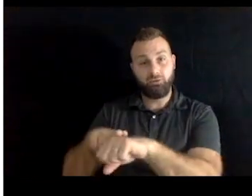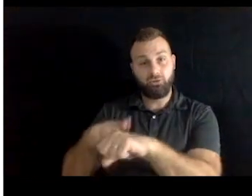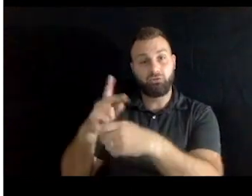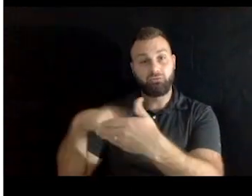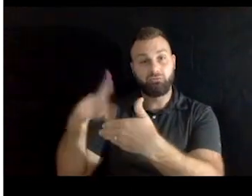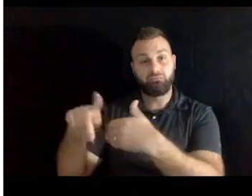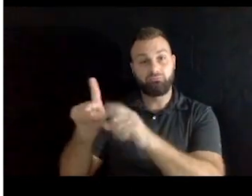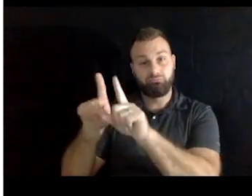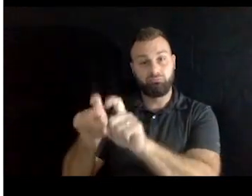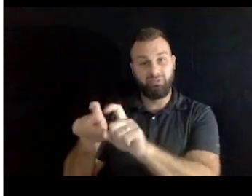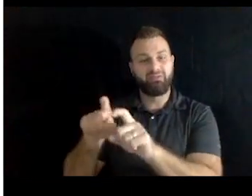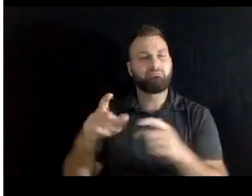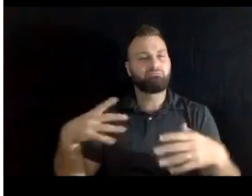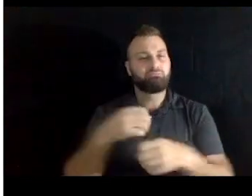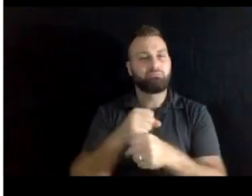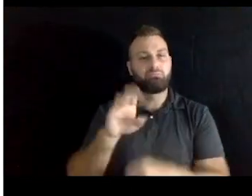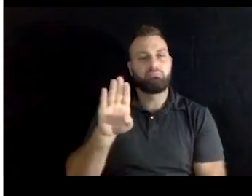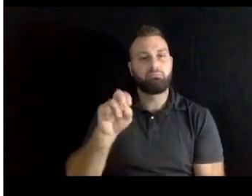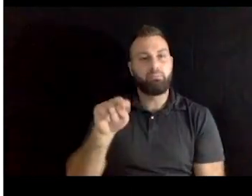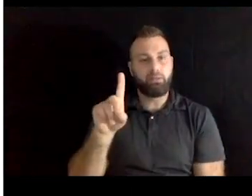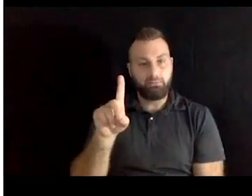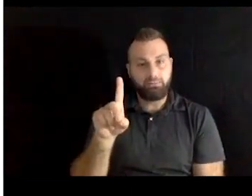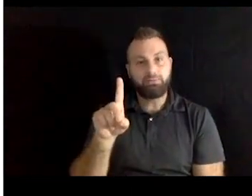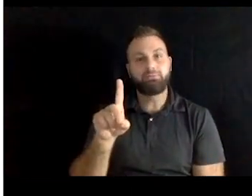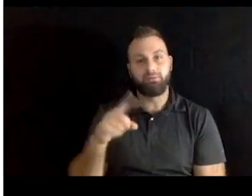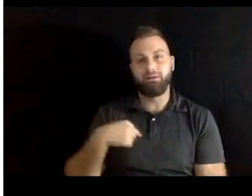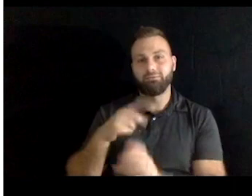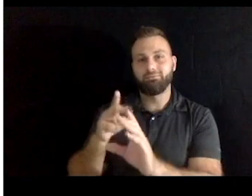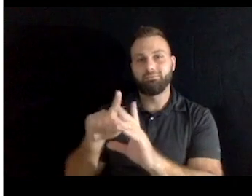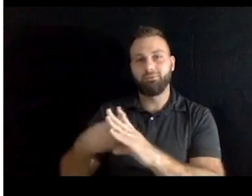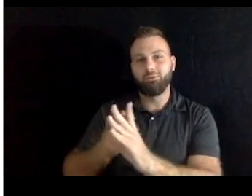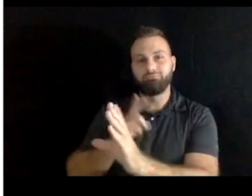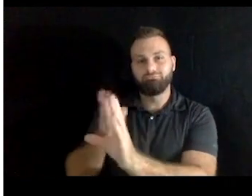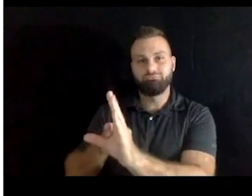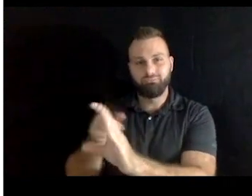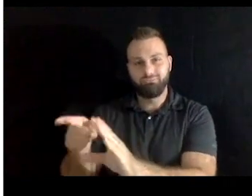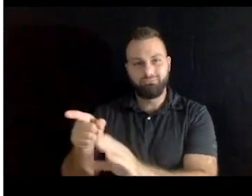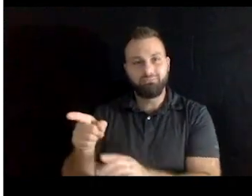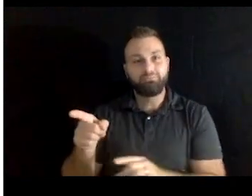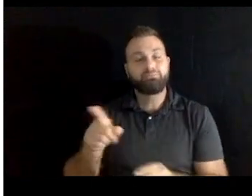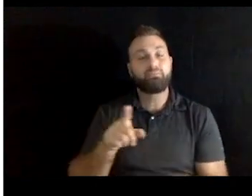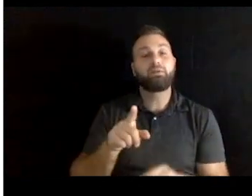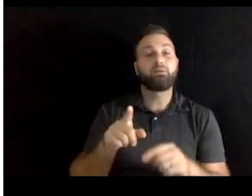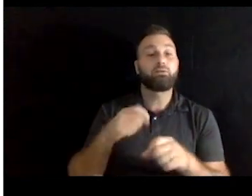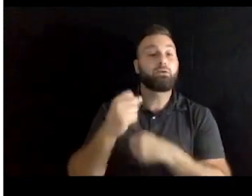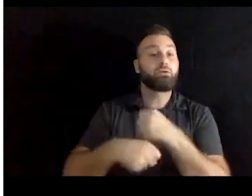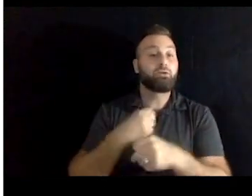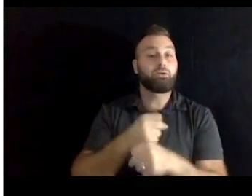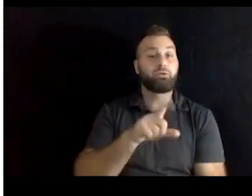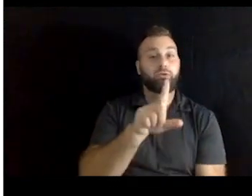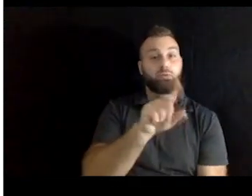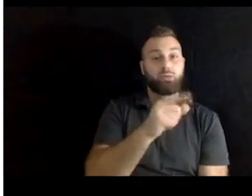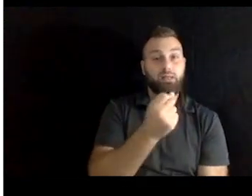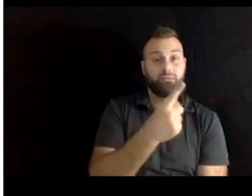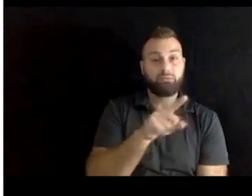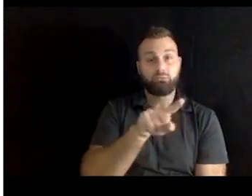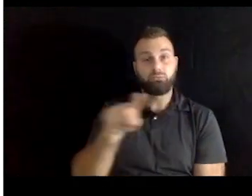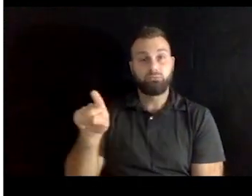graduated from Graduate School and started working at Mathematica. This was in the field 2011 to 2017.